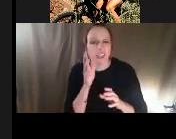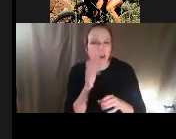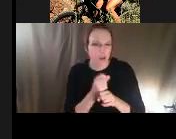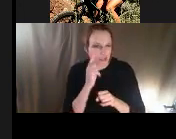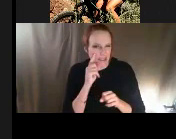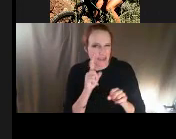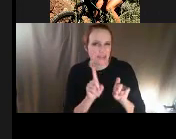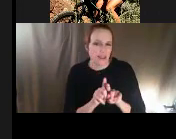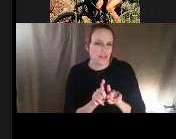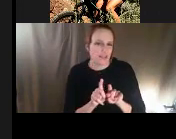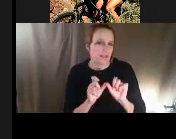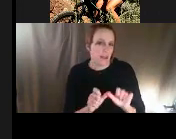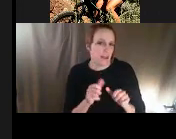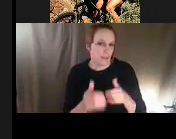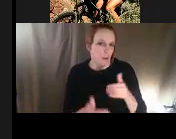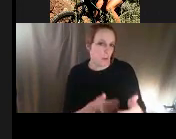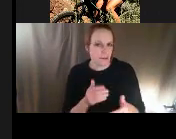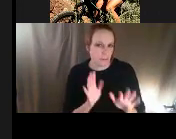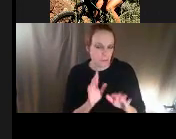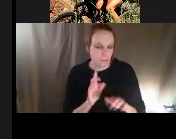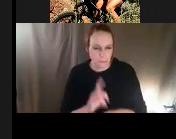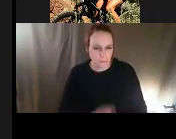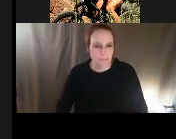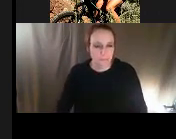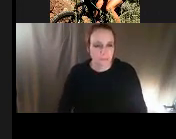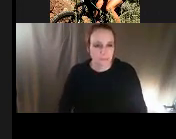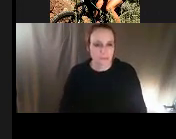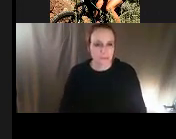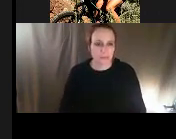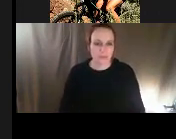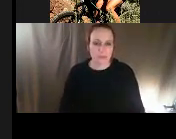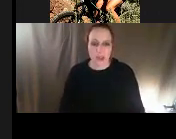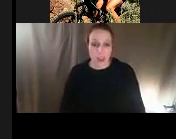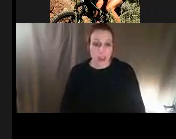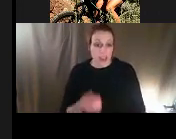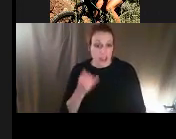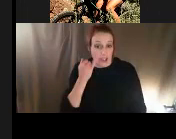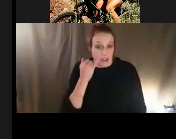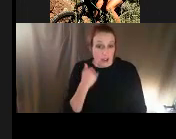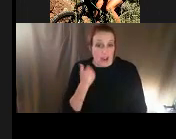and I think you're able to ask questions if you have any.